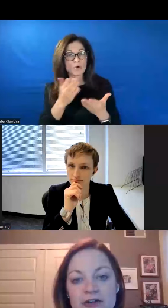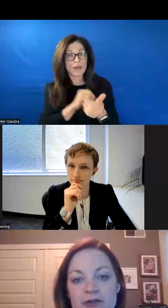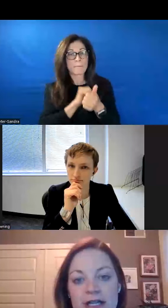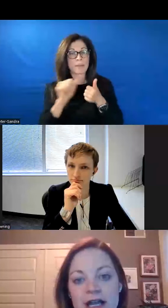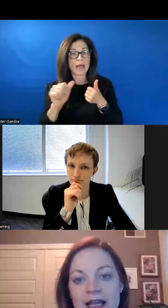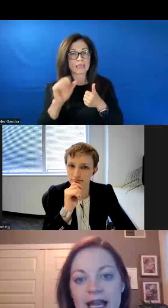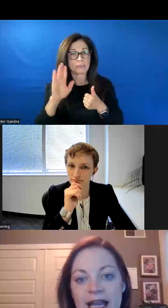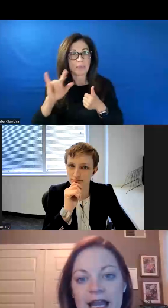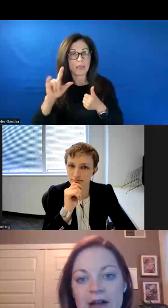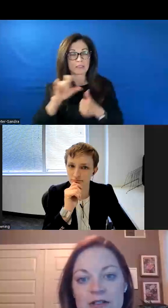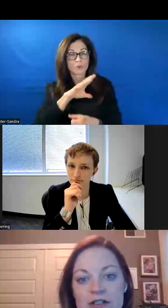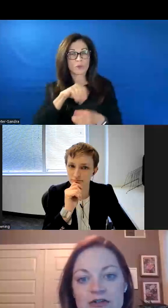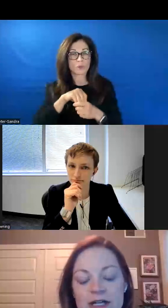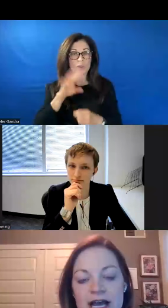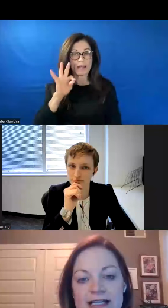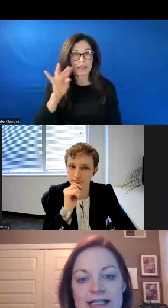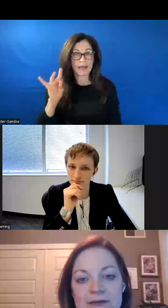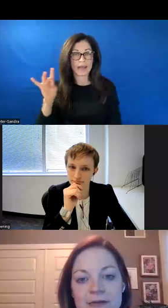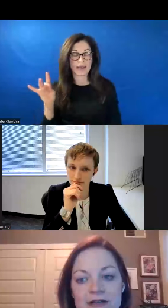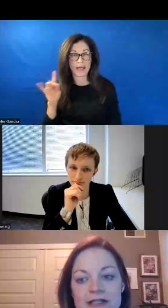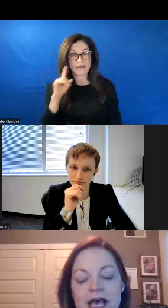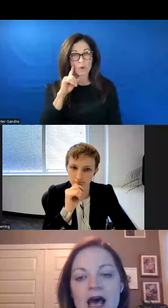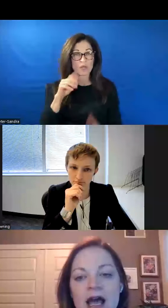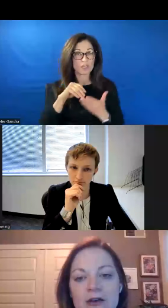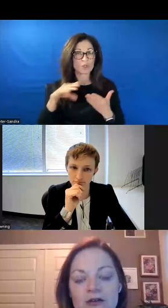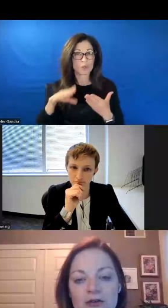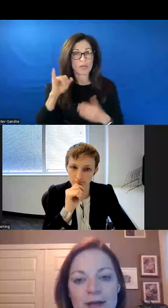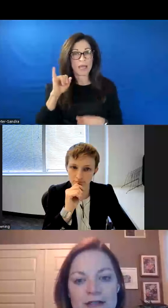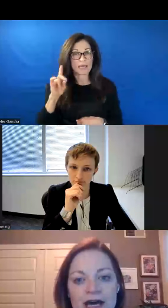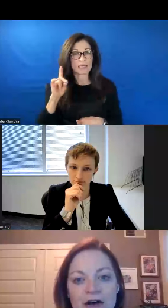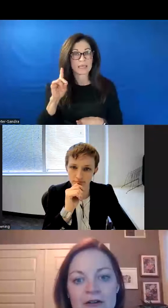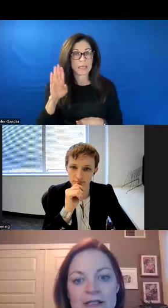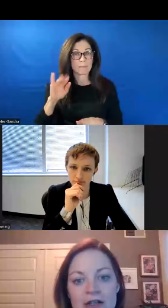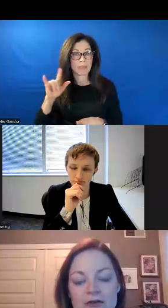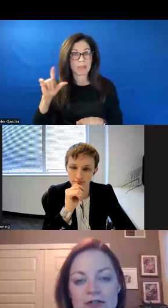INCLUDING 988 ON STUDENT ID BILLS. I KNOW YOUTH MENTAL HEALTH IS A